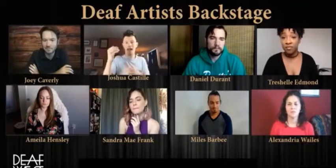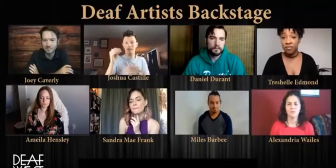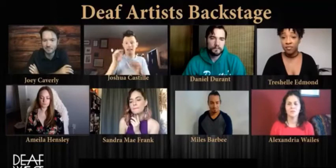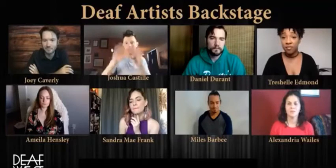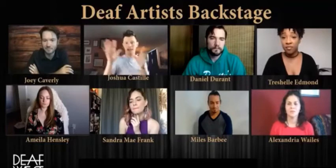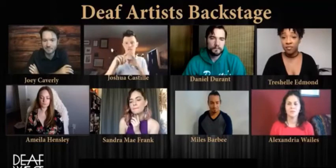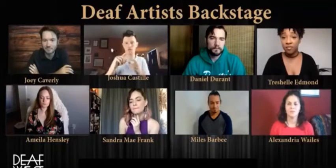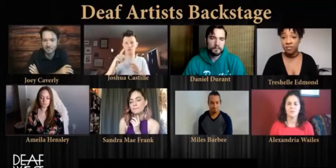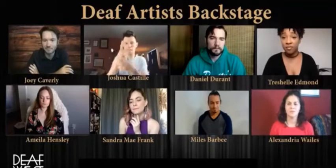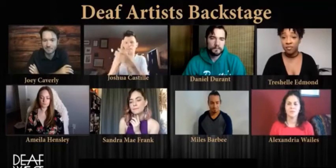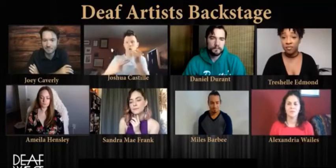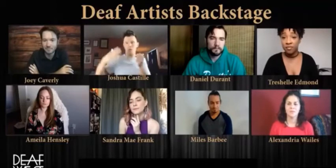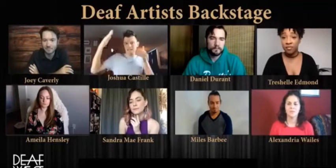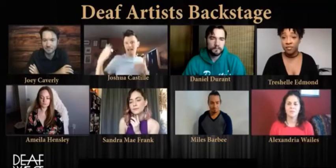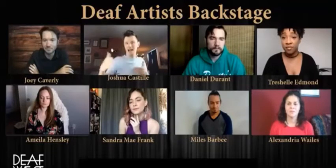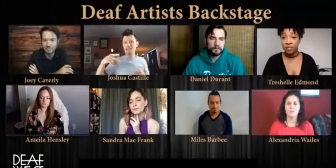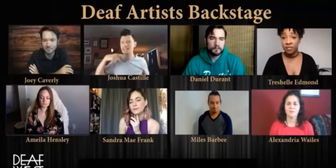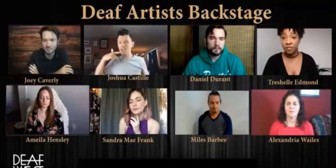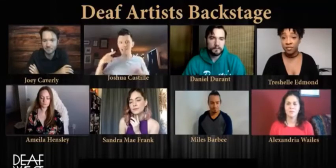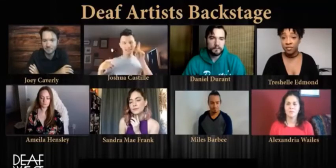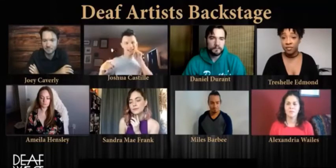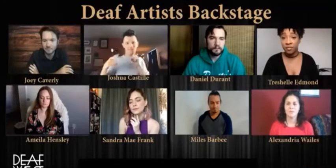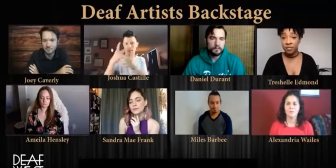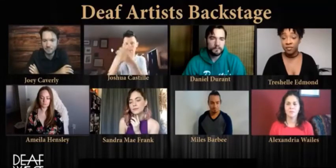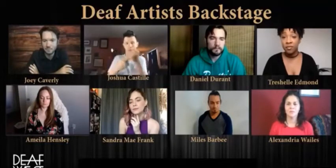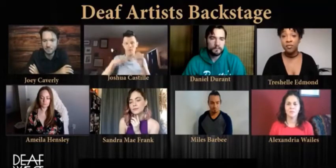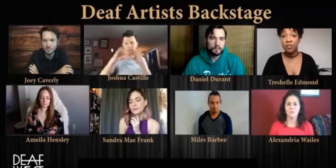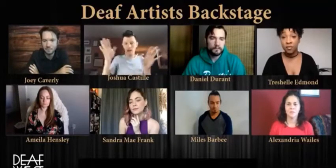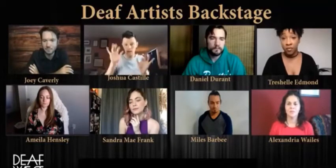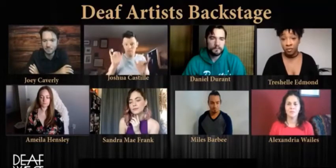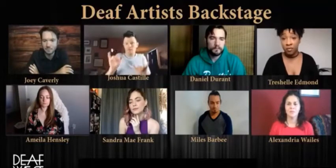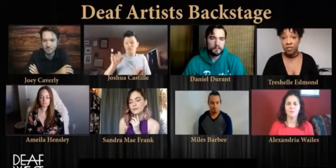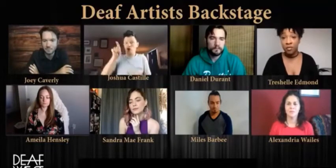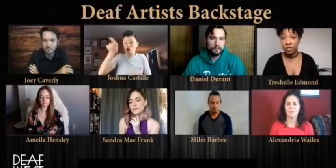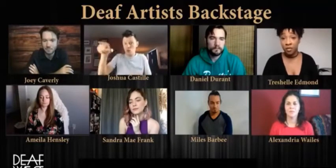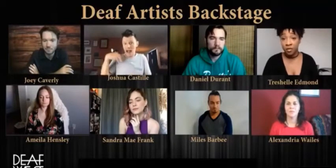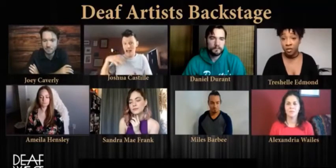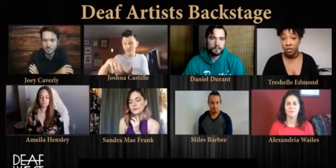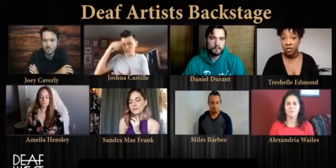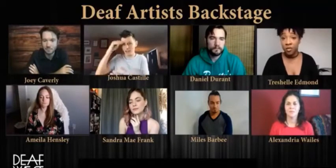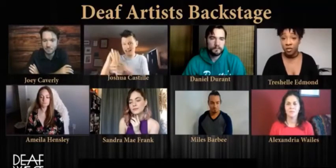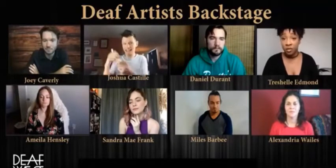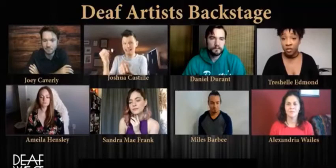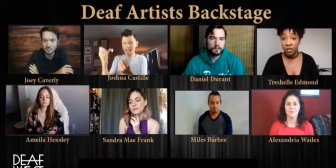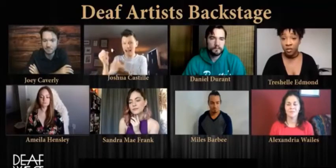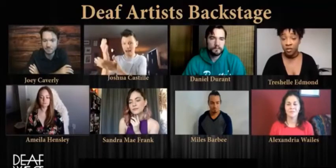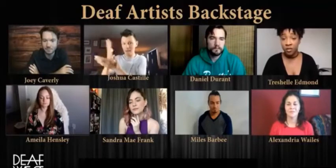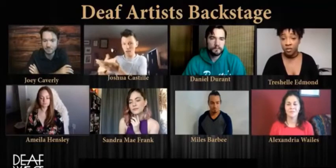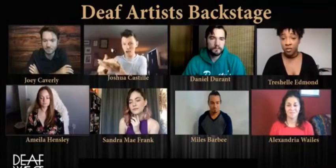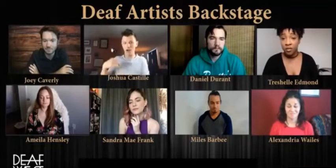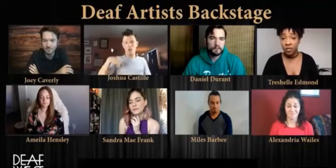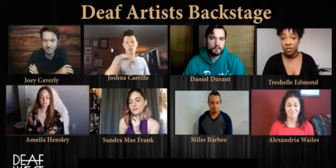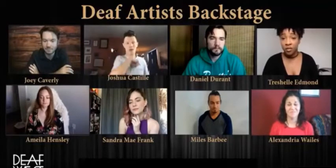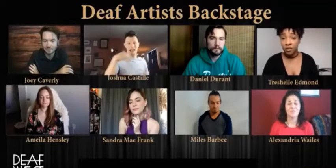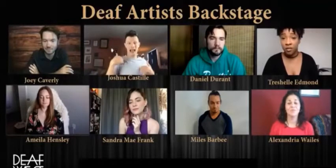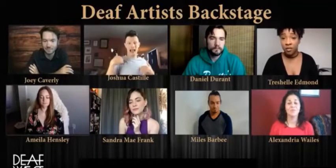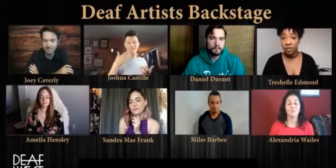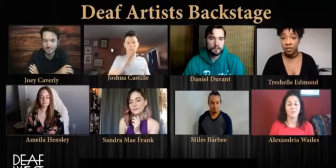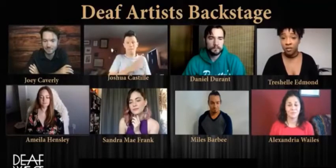So, when I came into the room and it was clear that both sides Deaf and hearing cast were learning from each other.